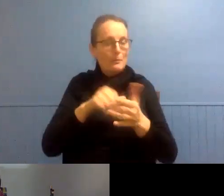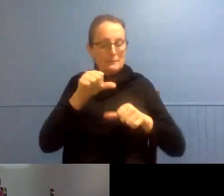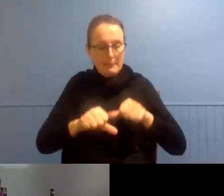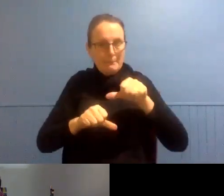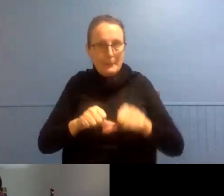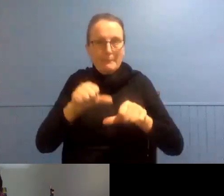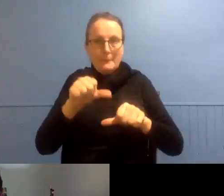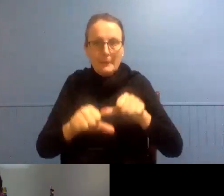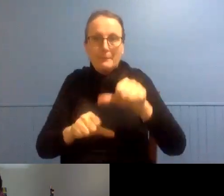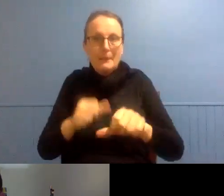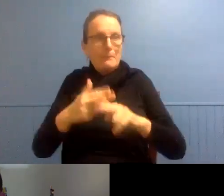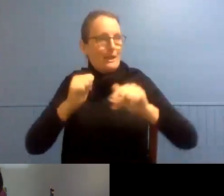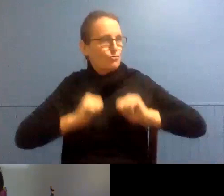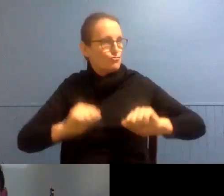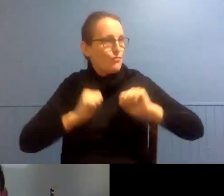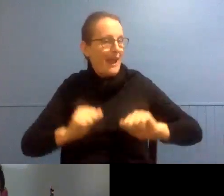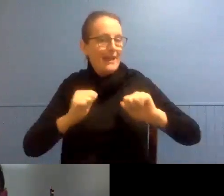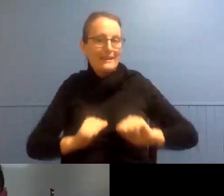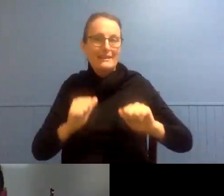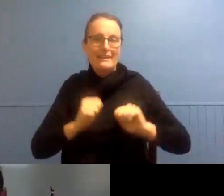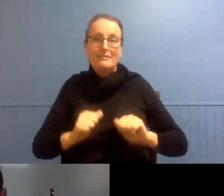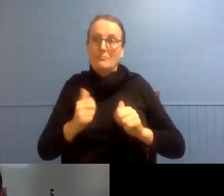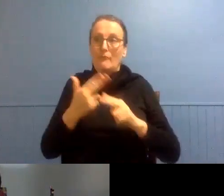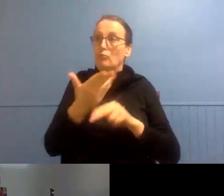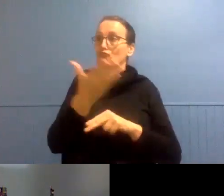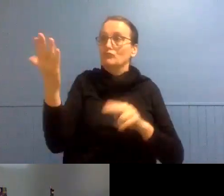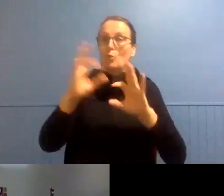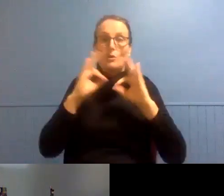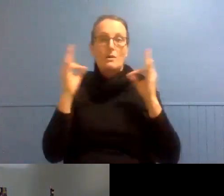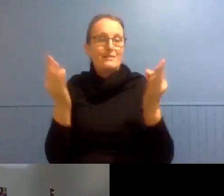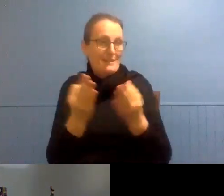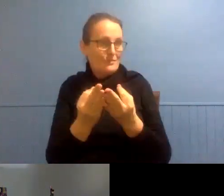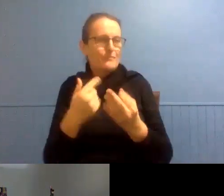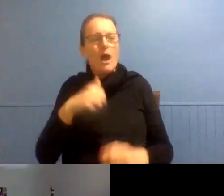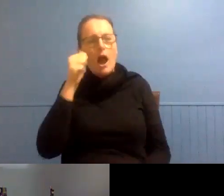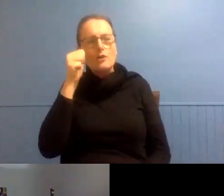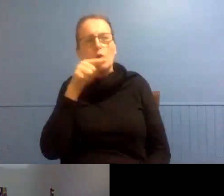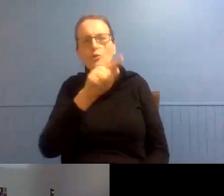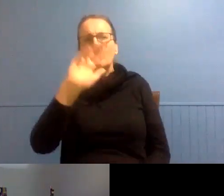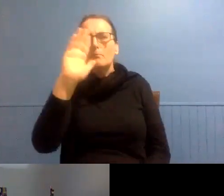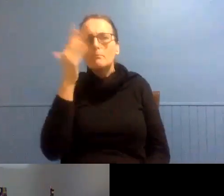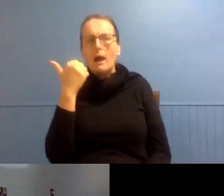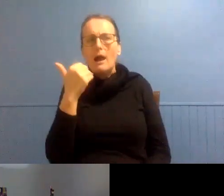training, within an organisation? I know you had quite a lot of work in